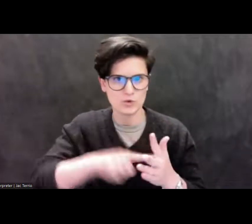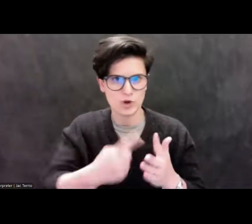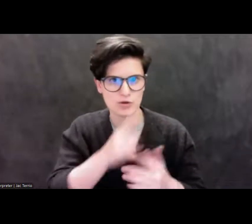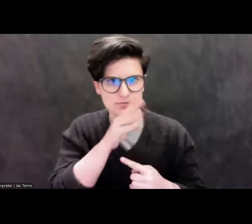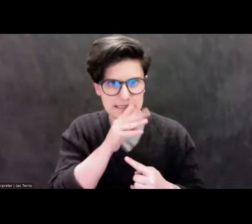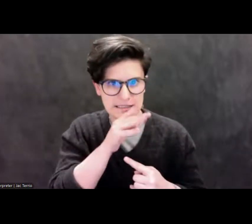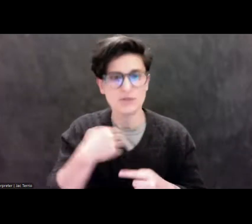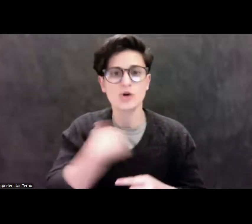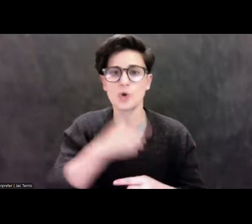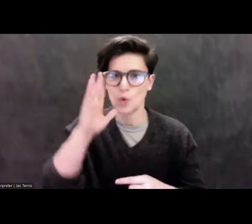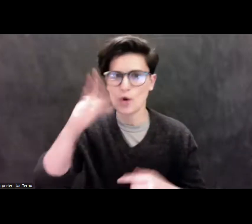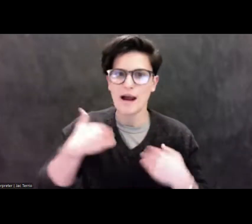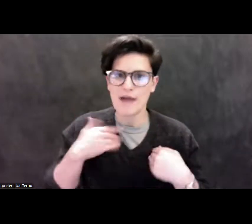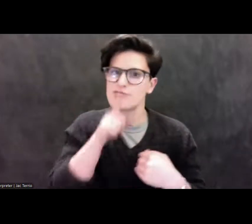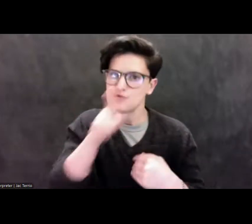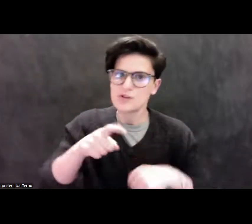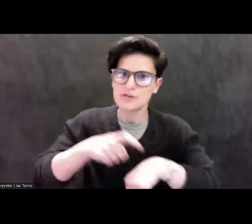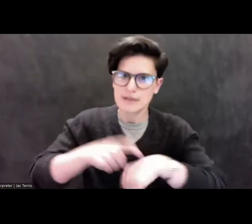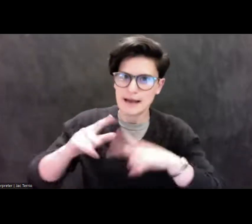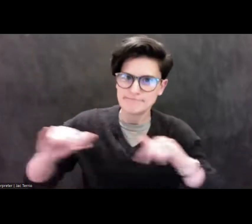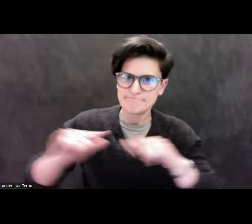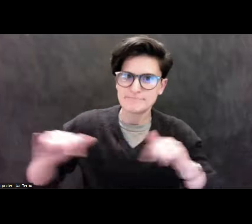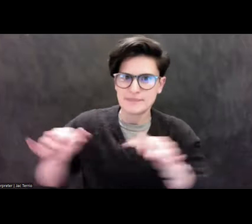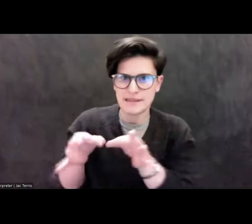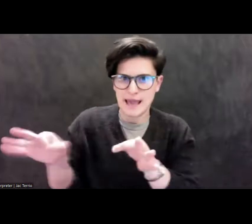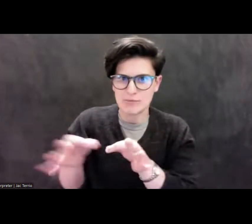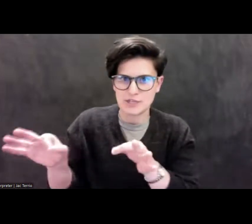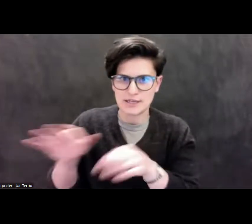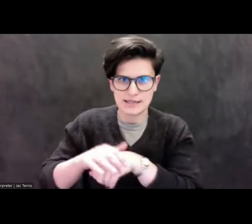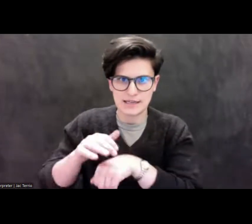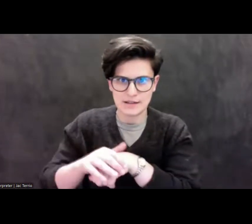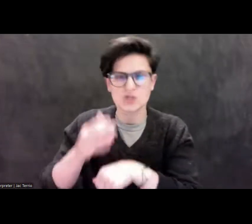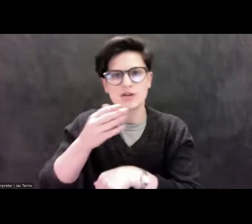15:06:05 There will also be live captioning and interpreters provided in the following